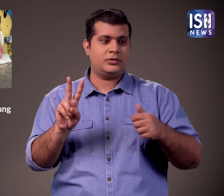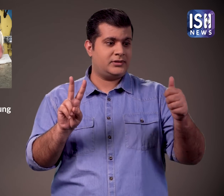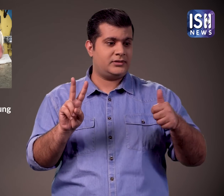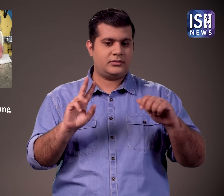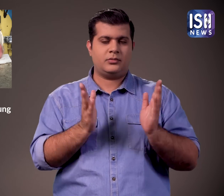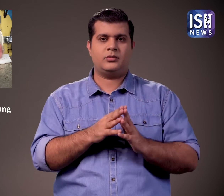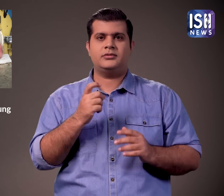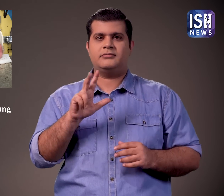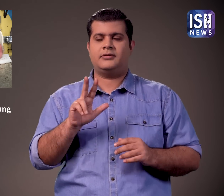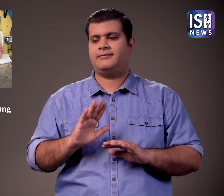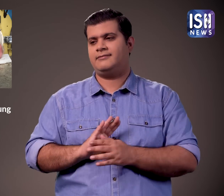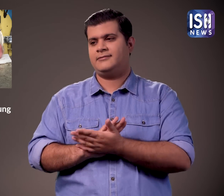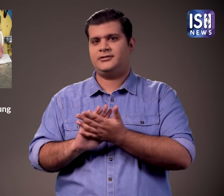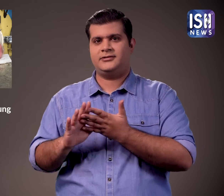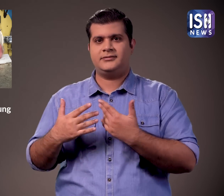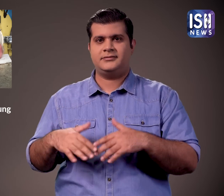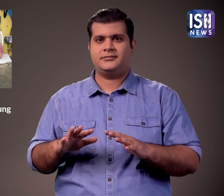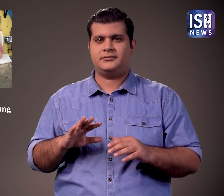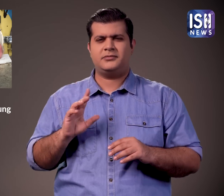These 72yrs and the 6 yrs years of his early life, this equals to 78yrs.